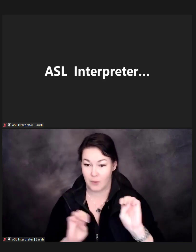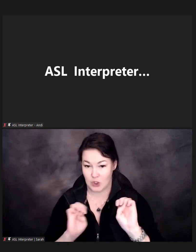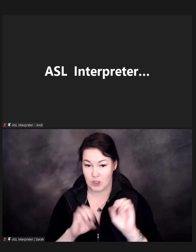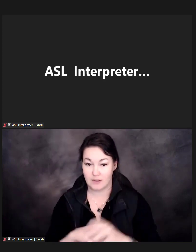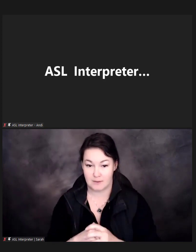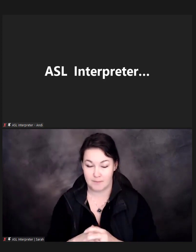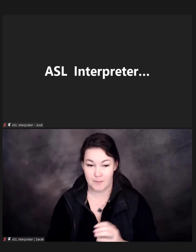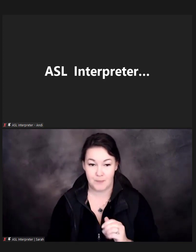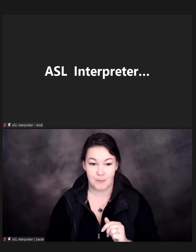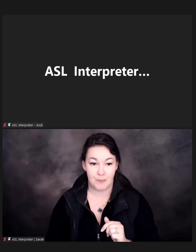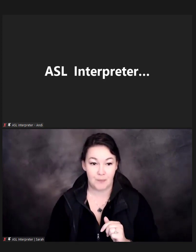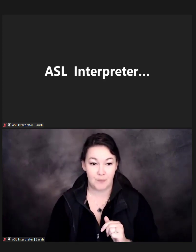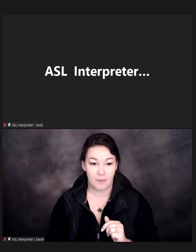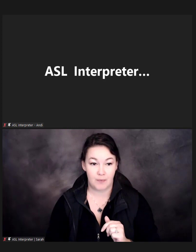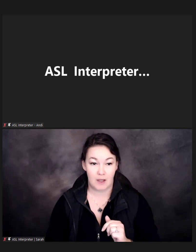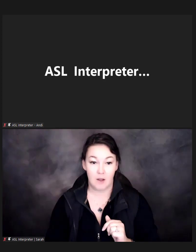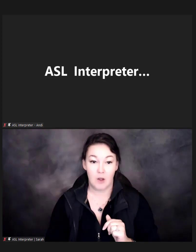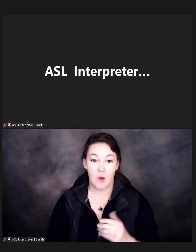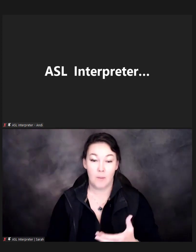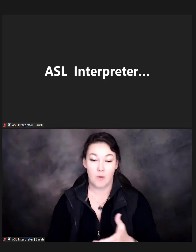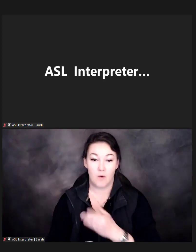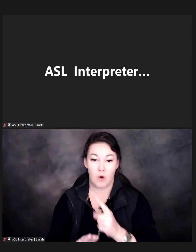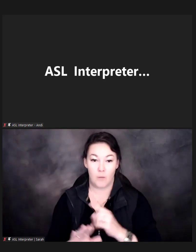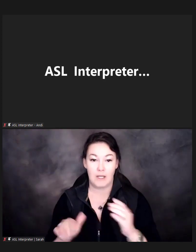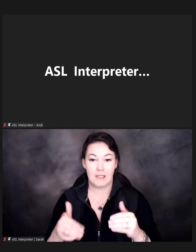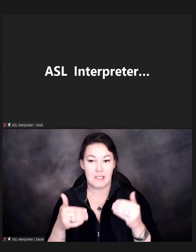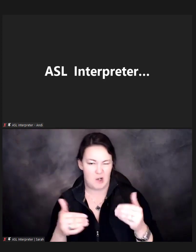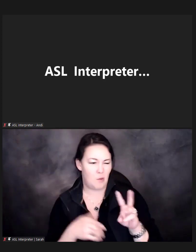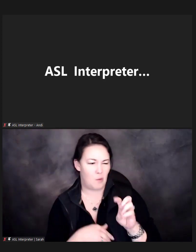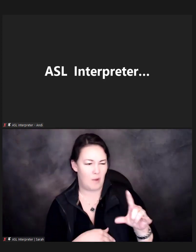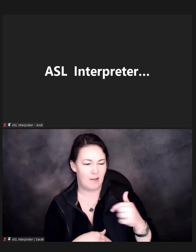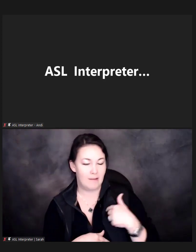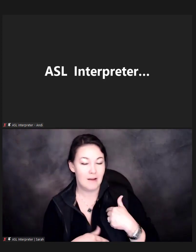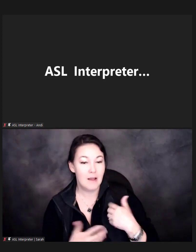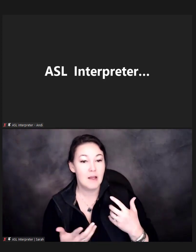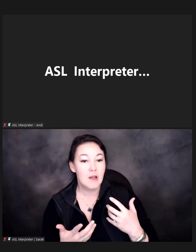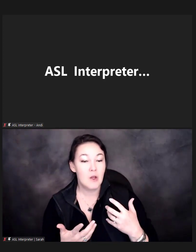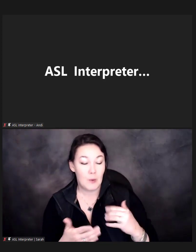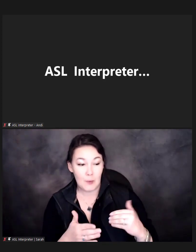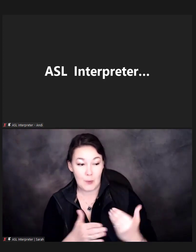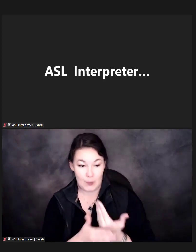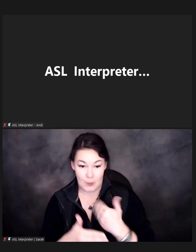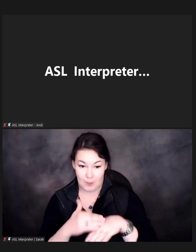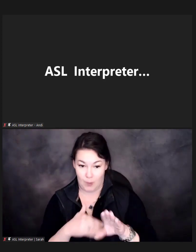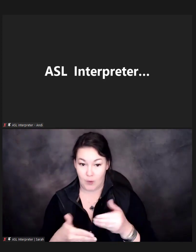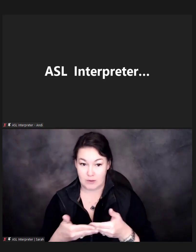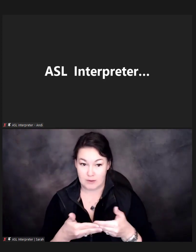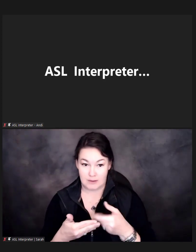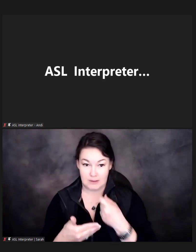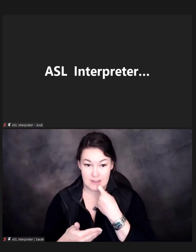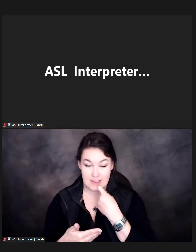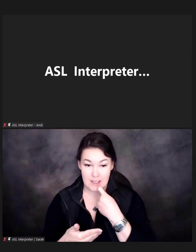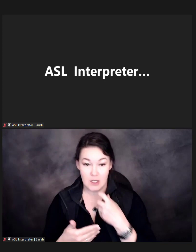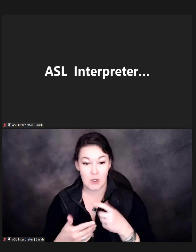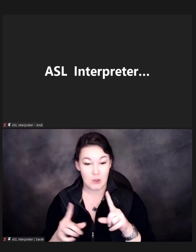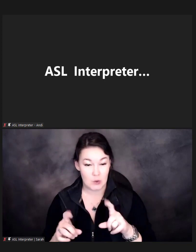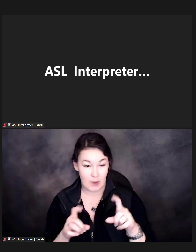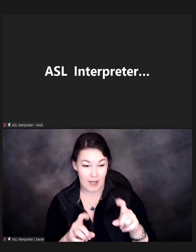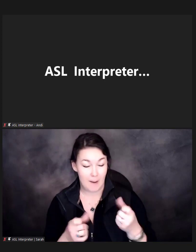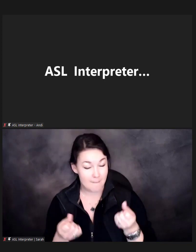before we go on, let me say one more thing about newborn hearing screening results, because many of the children that you will see will